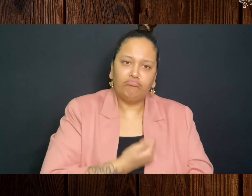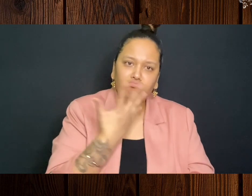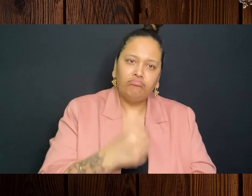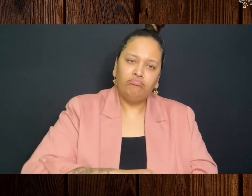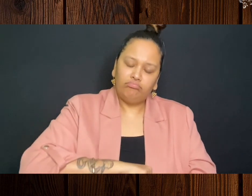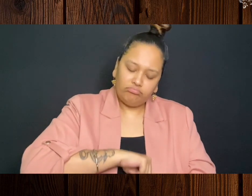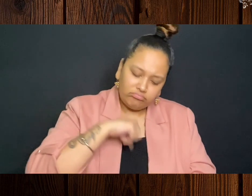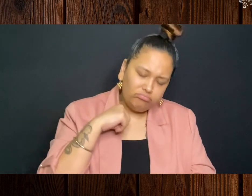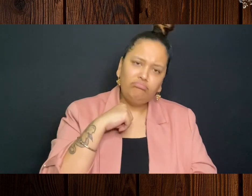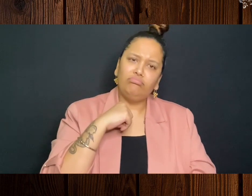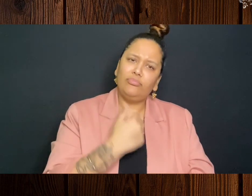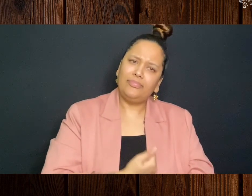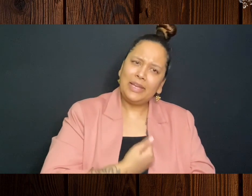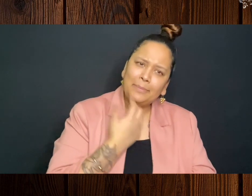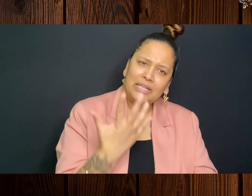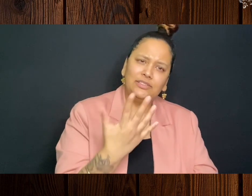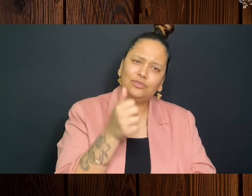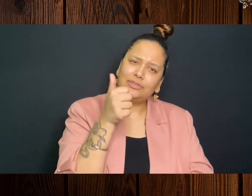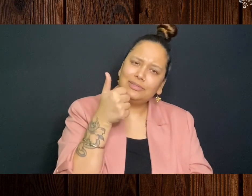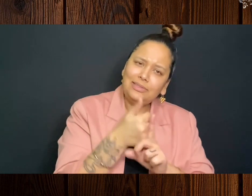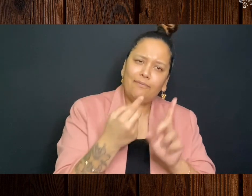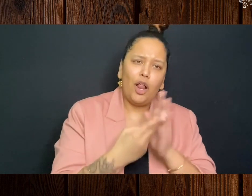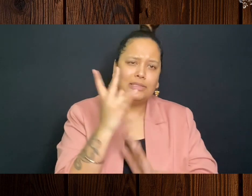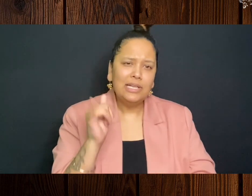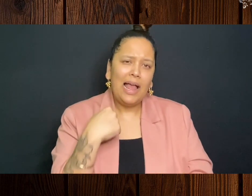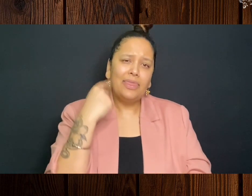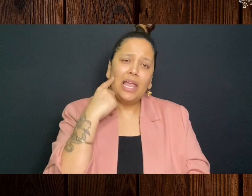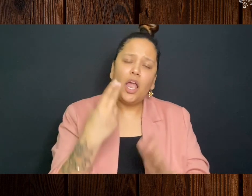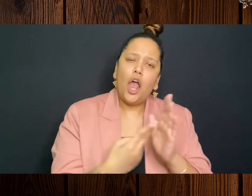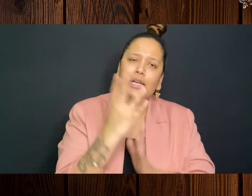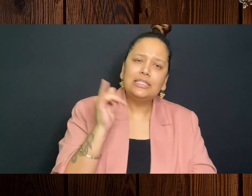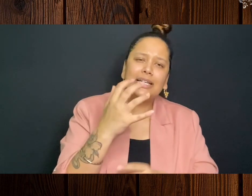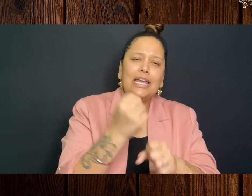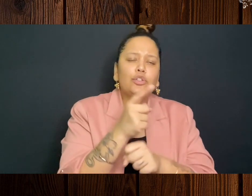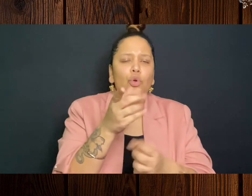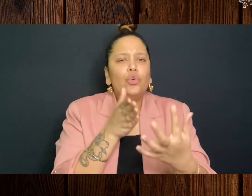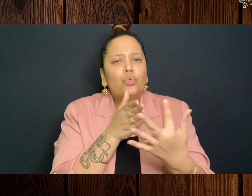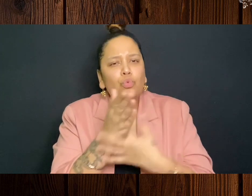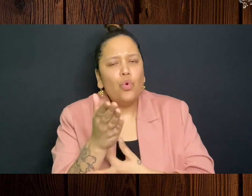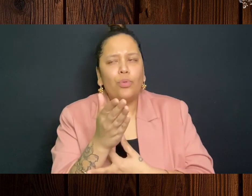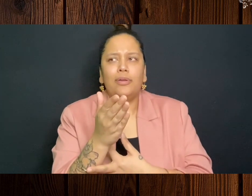yourself honestly. I feel like honestly, can get you through a